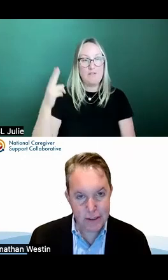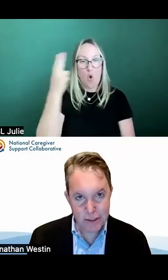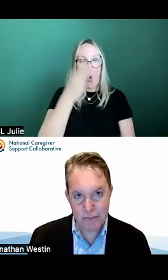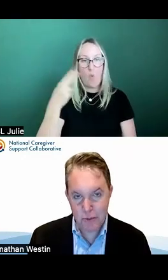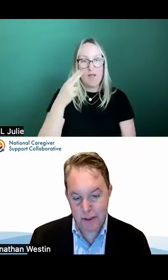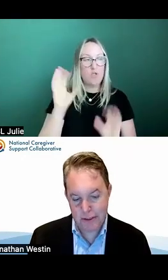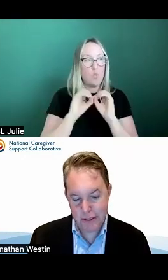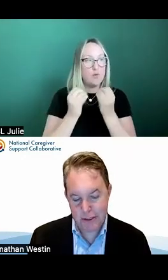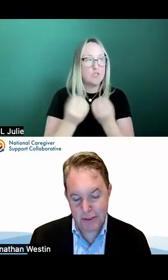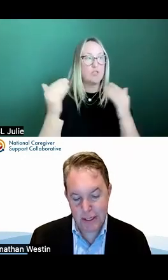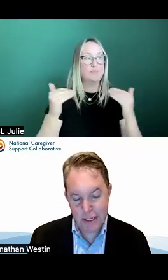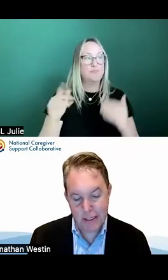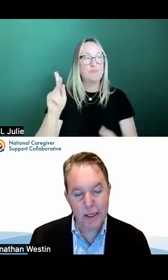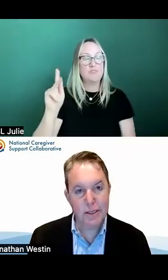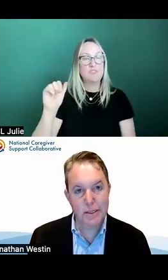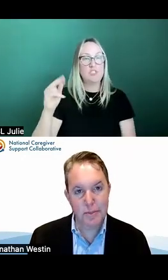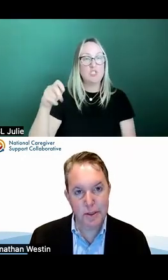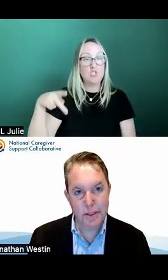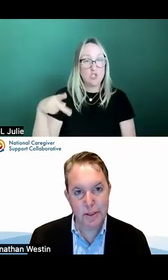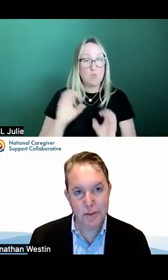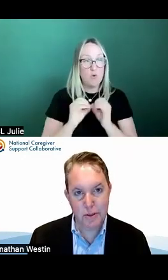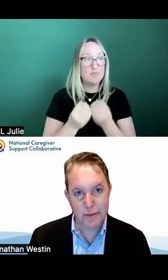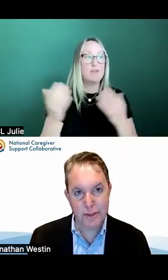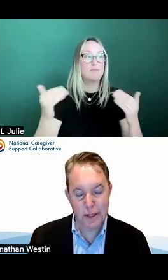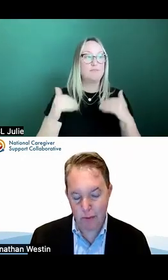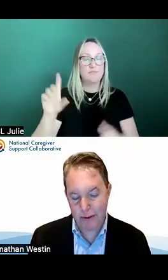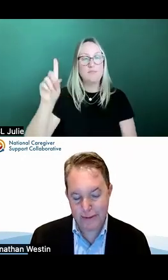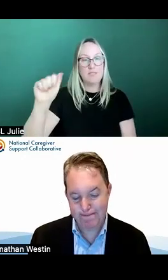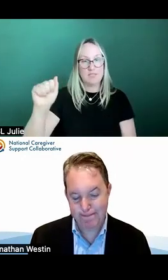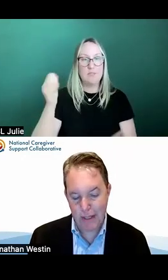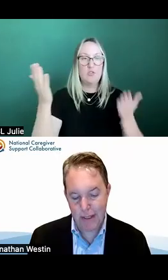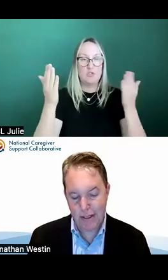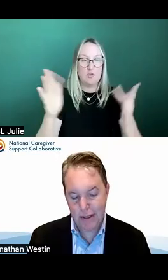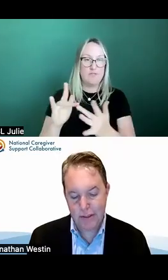kinship organizations, and disability service networks.